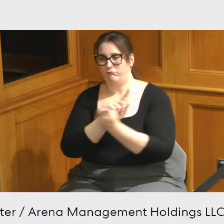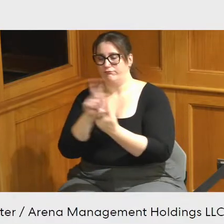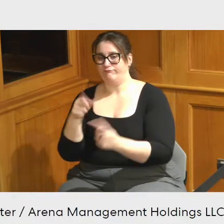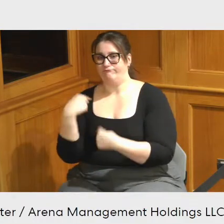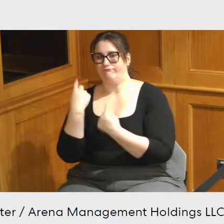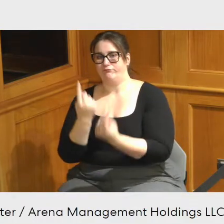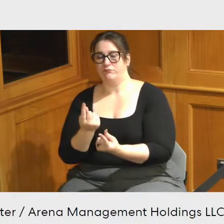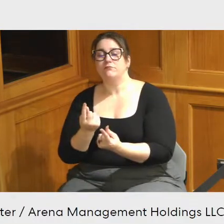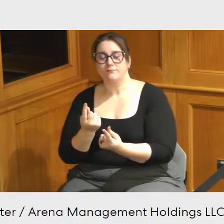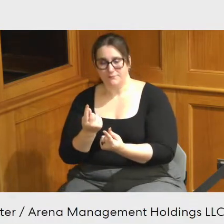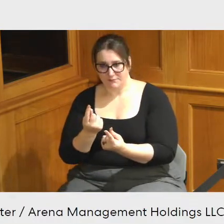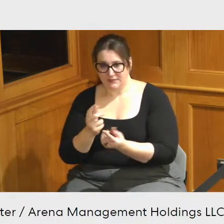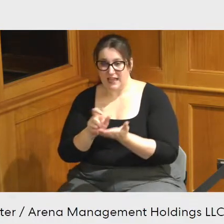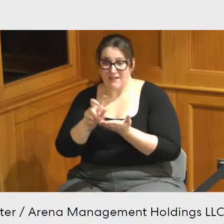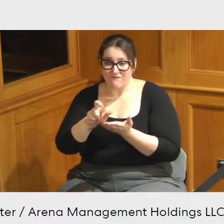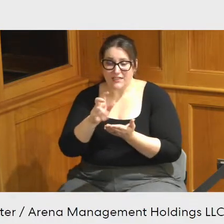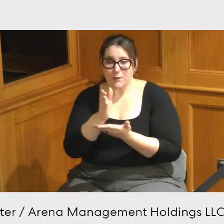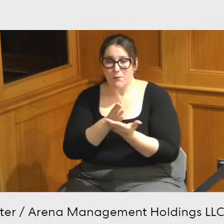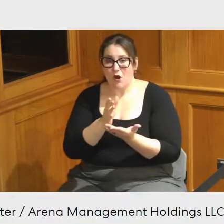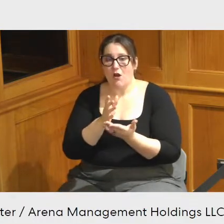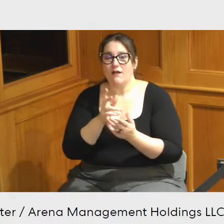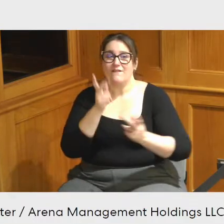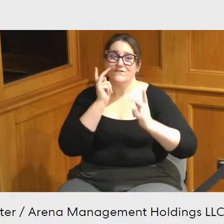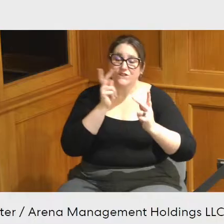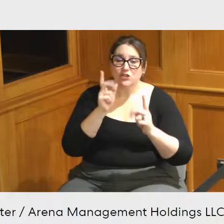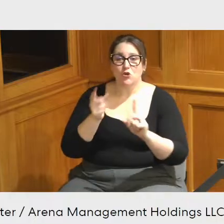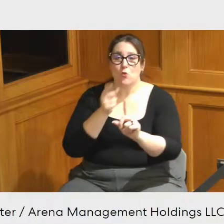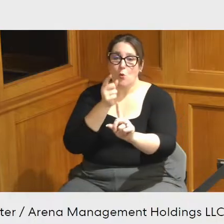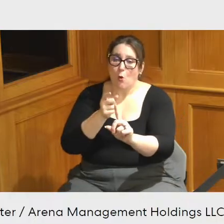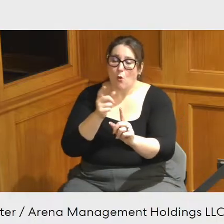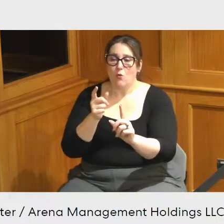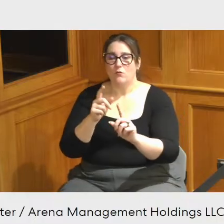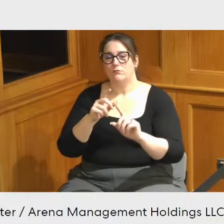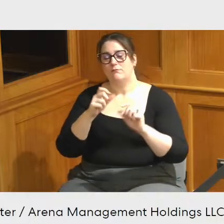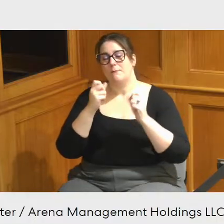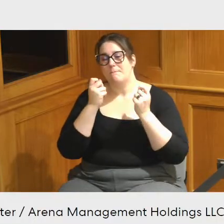we go from an assess assessment phase, vision and goal setting, multiple test concepts to